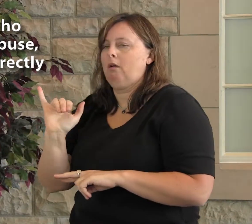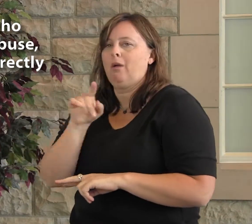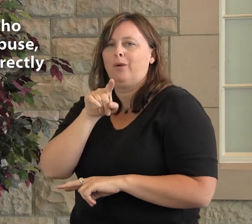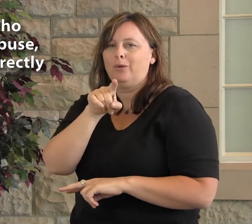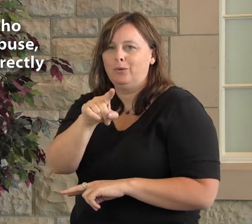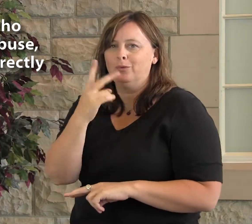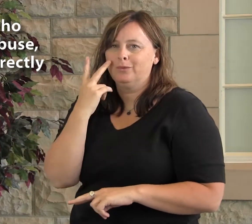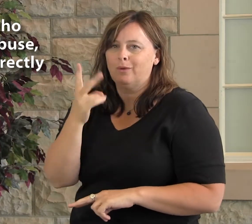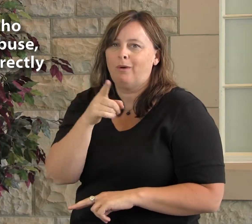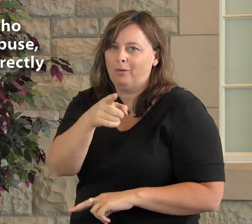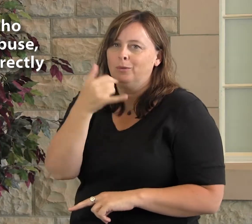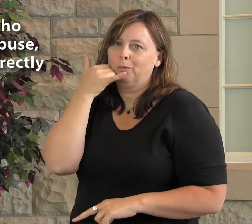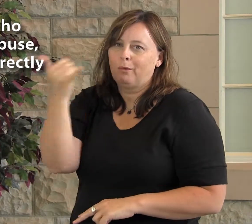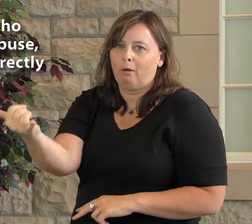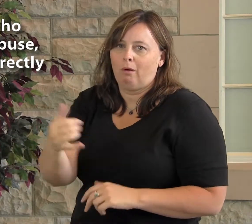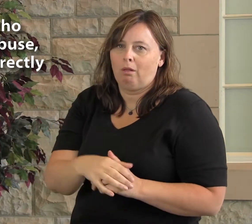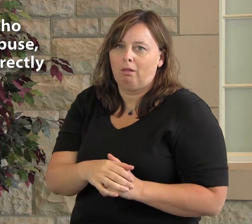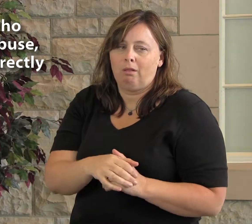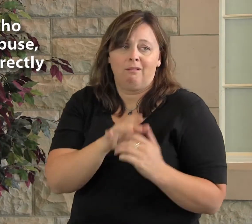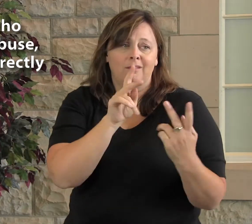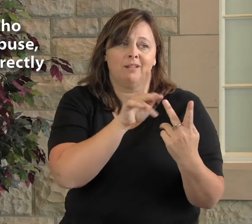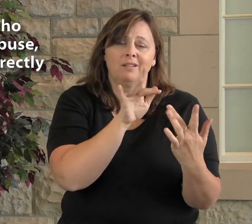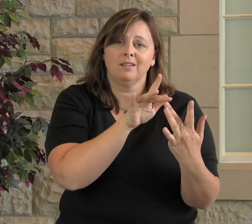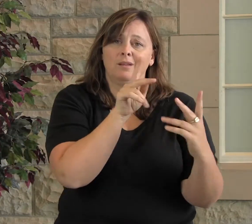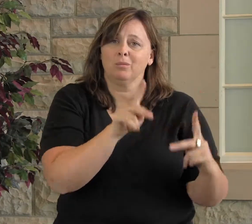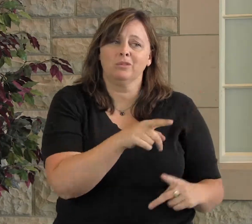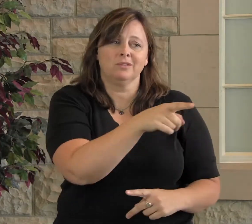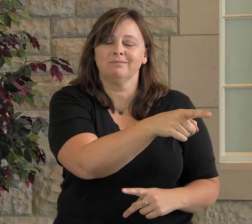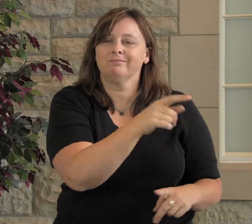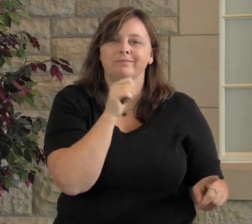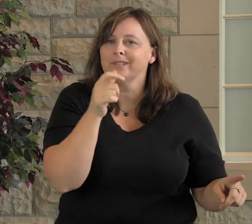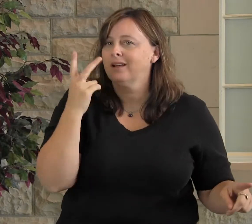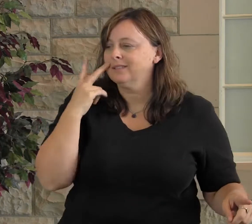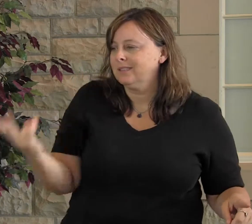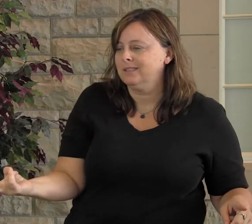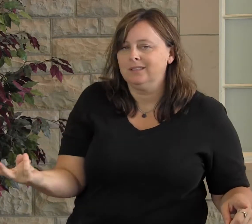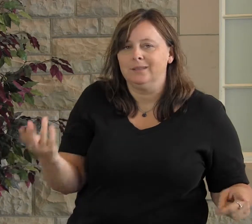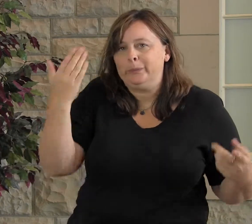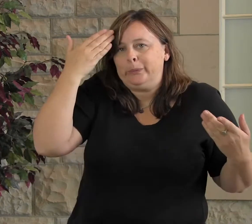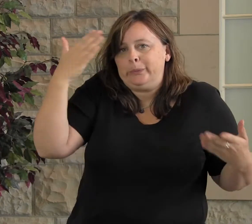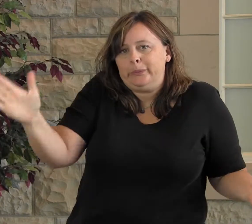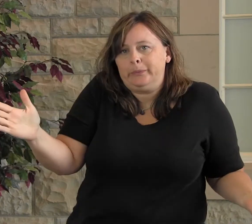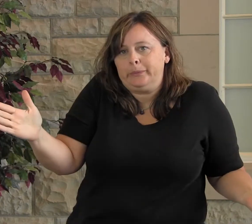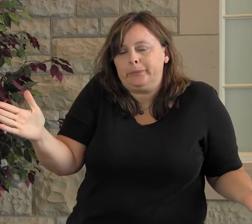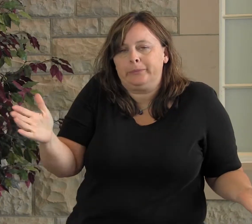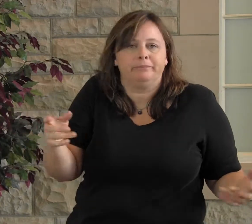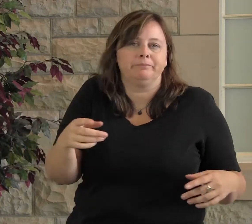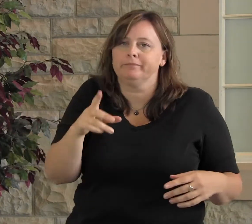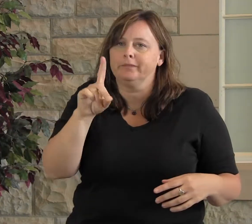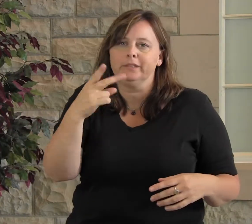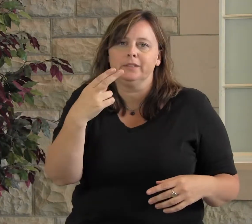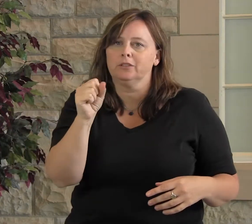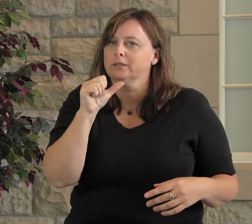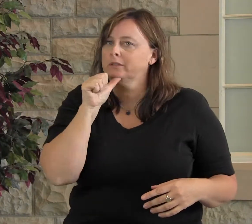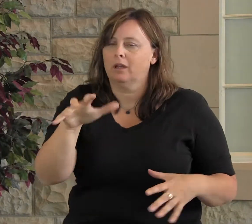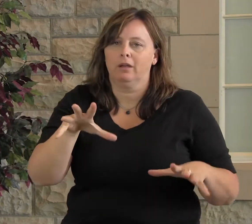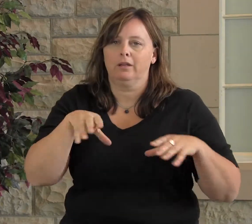If you saw it, then you must be the one to call it directly. Your contact person didn't see it, they weren't there.